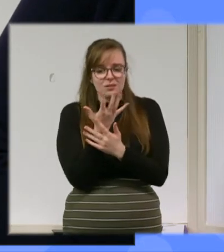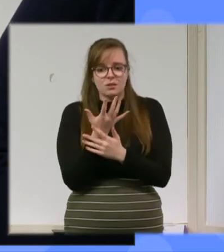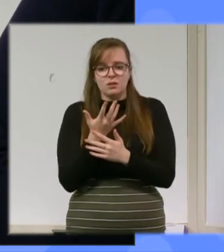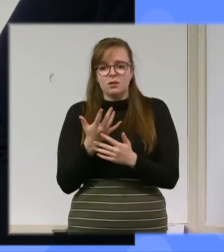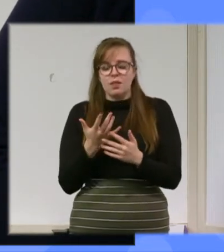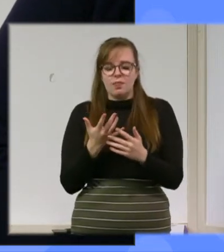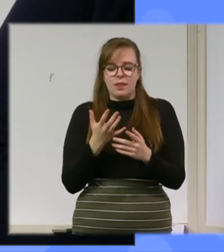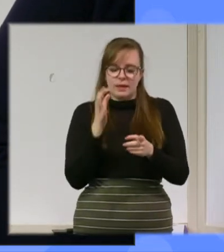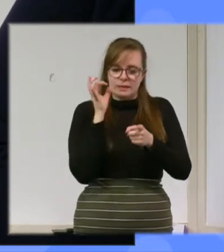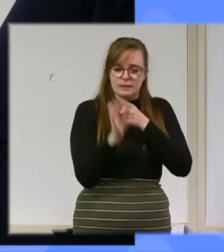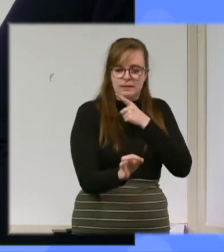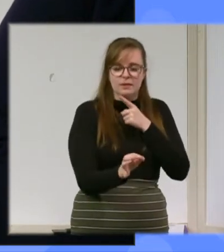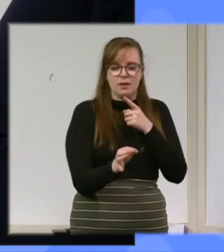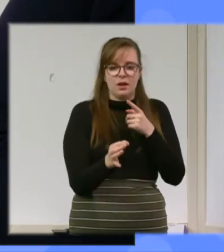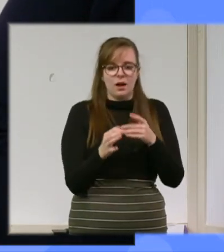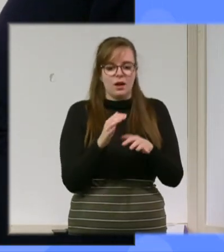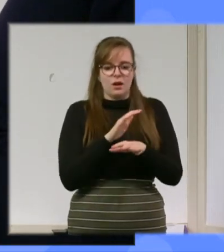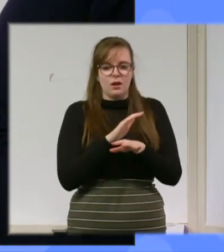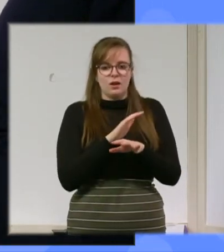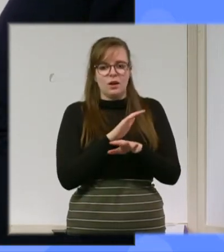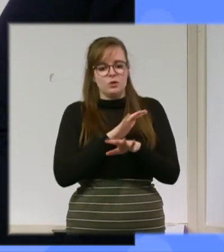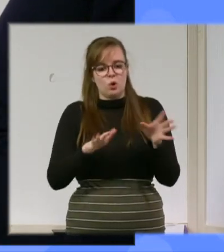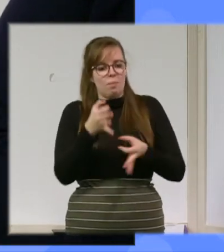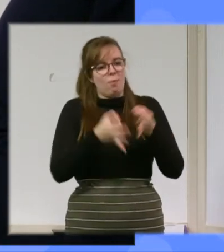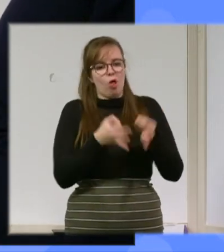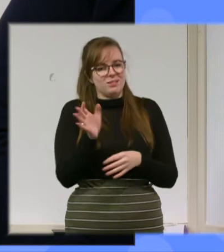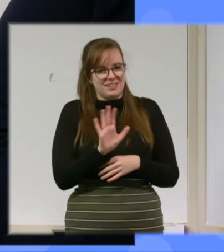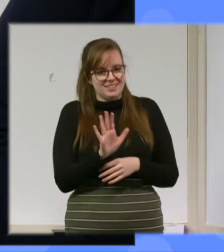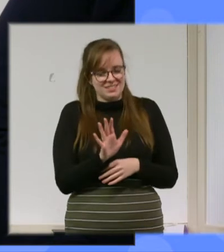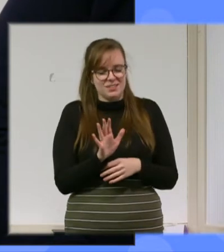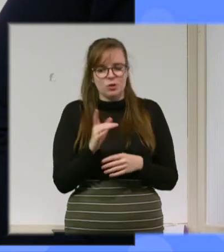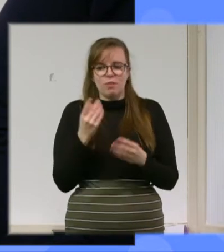is not the language of politics or you know there's something about life